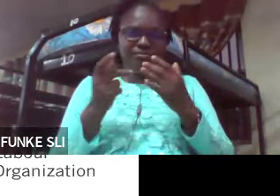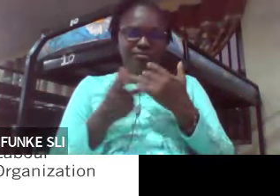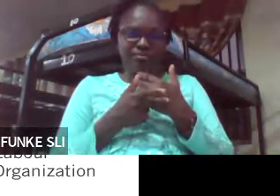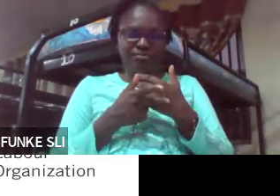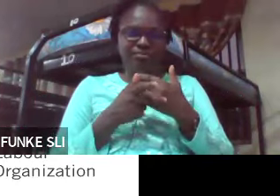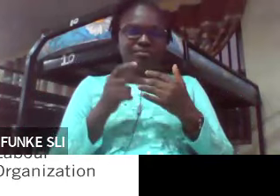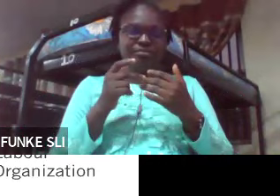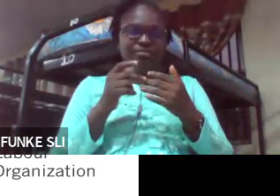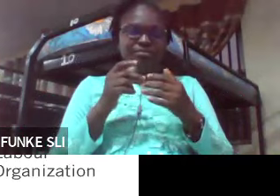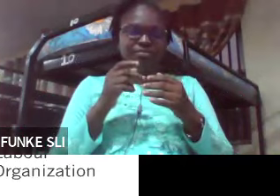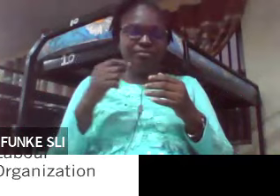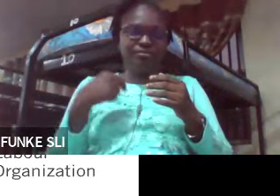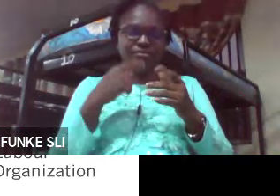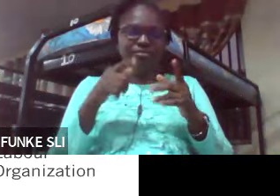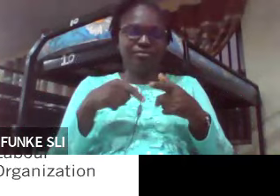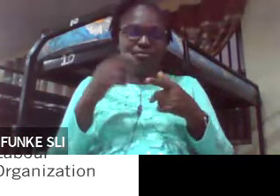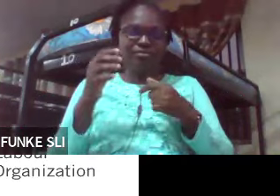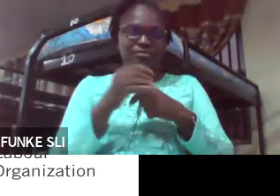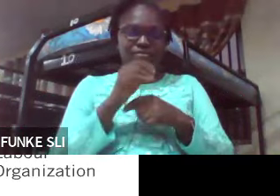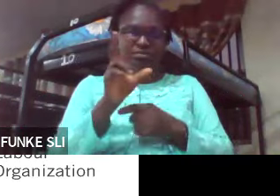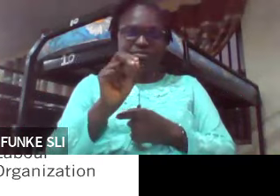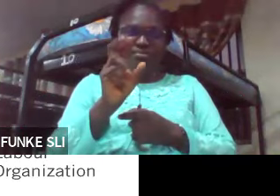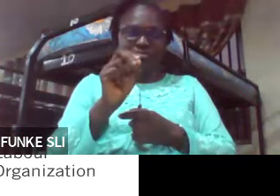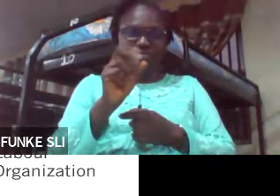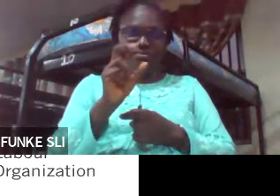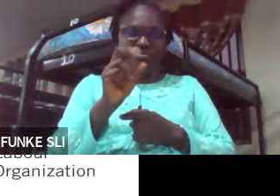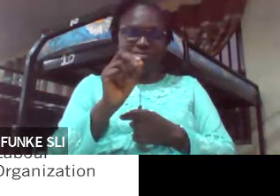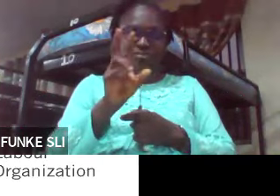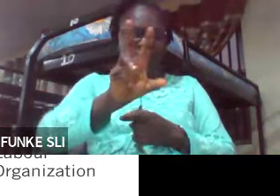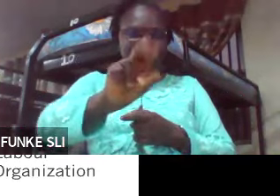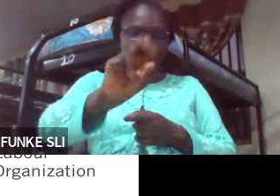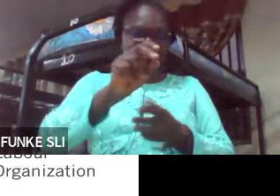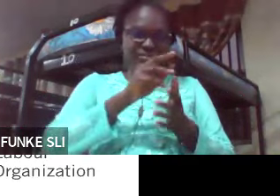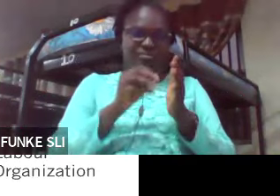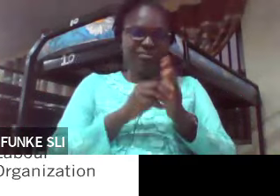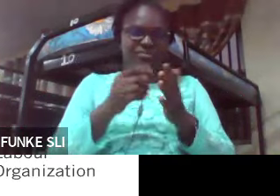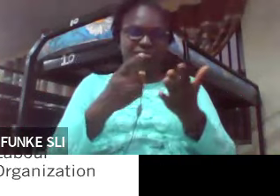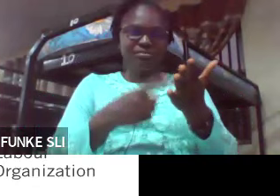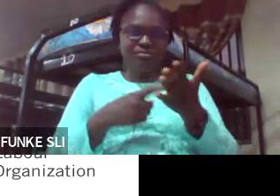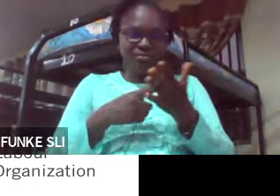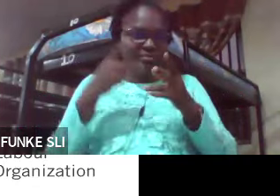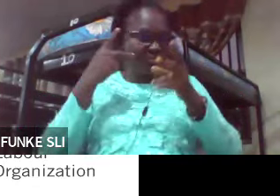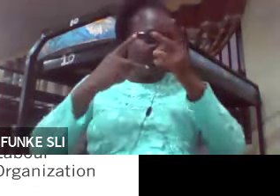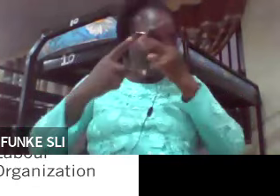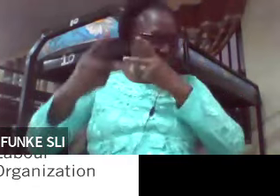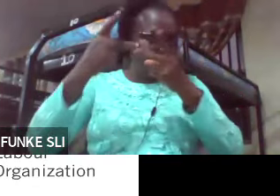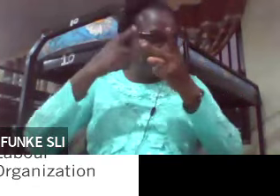Dotun Akinseinde: And we're gonna take 30 min to discuss our vision for the future